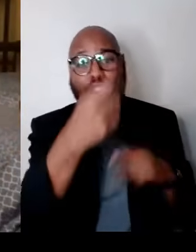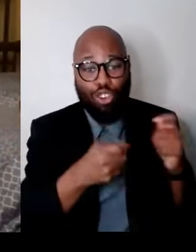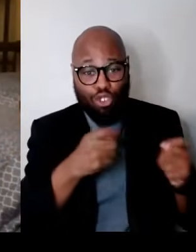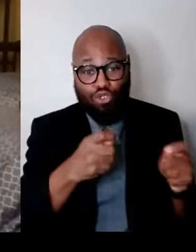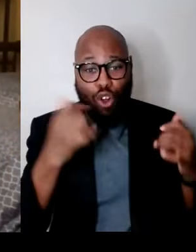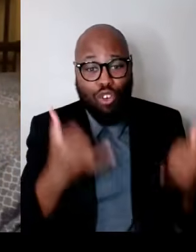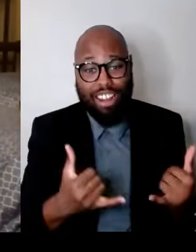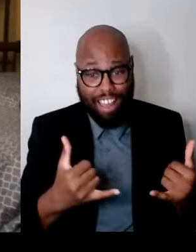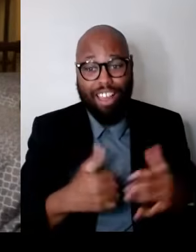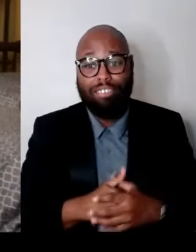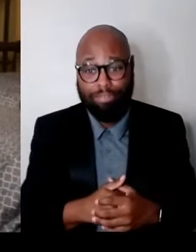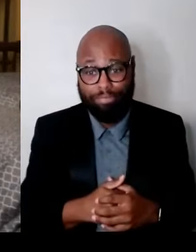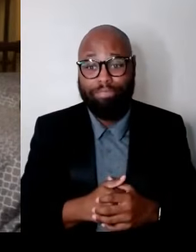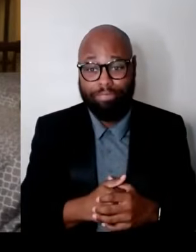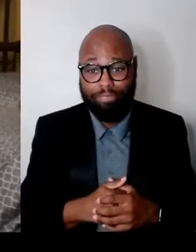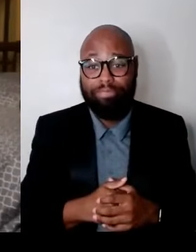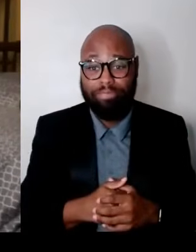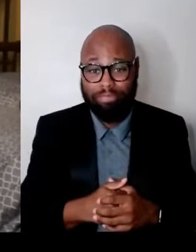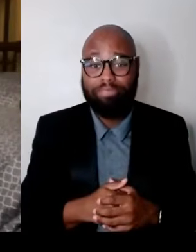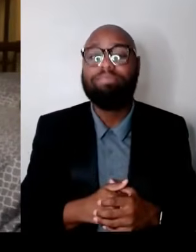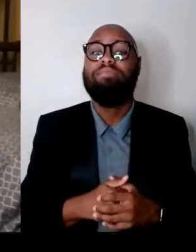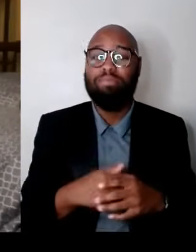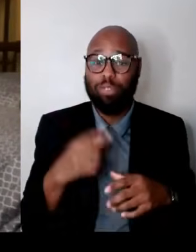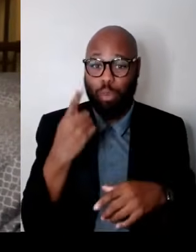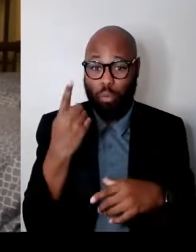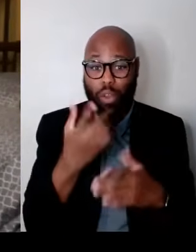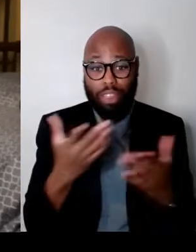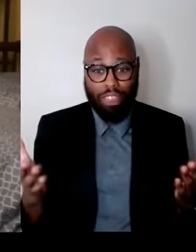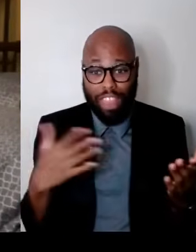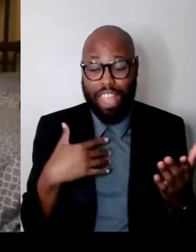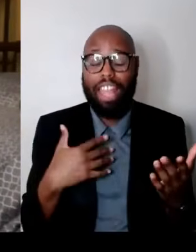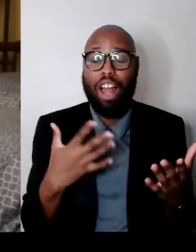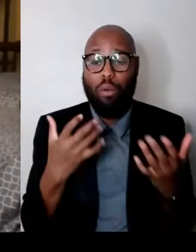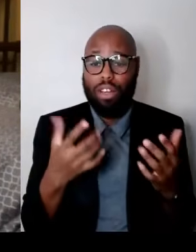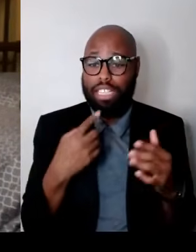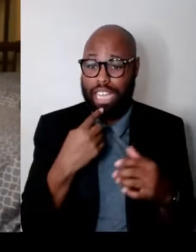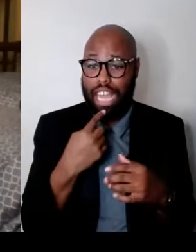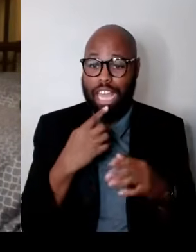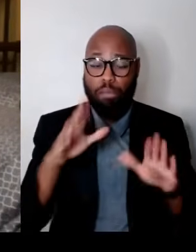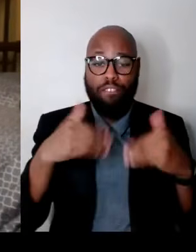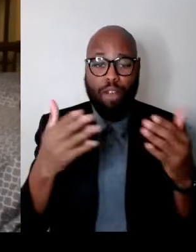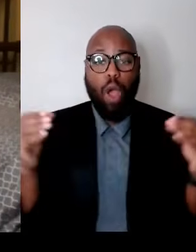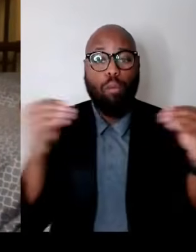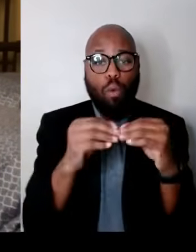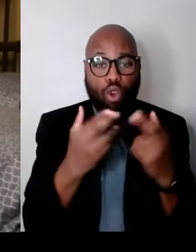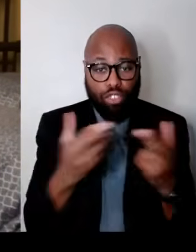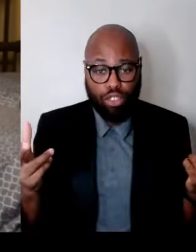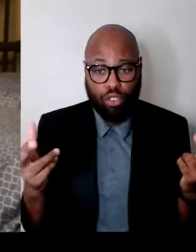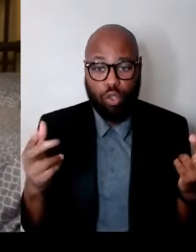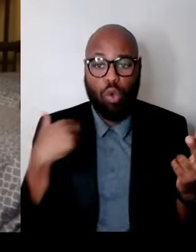One thing I like to say is give more resource. We need organizing infrastructures.